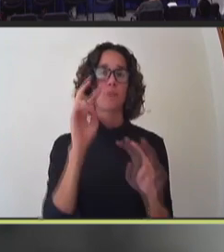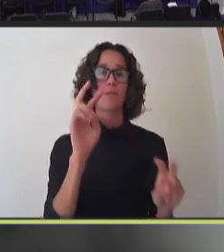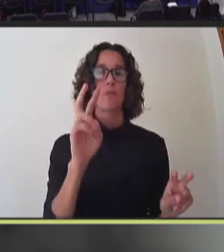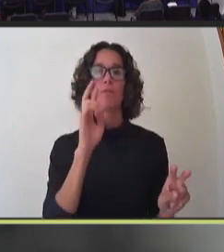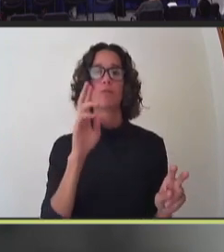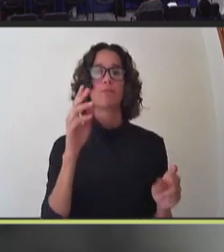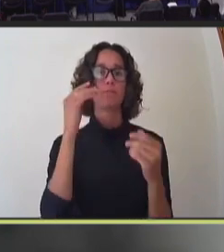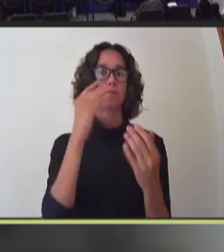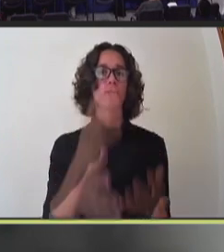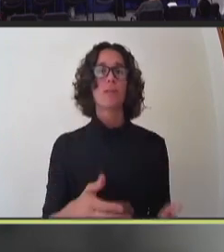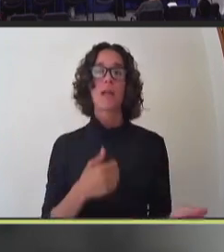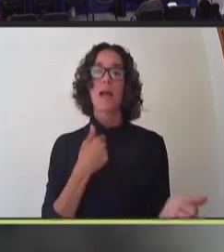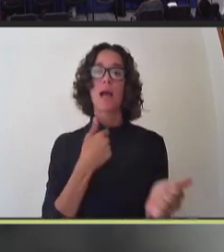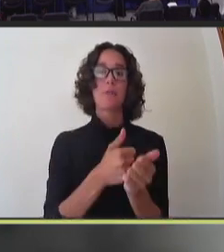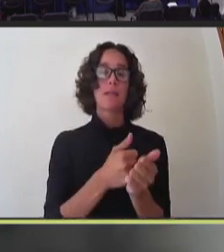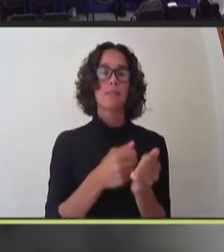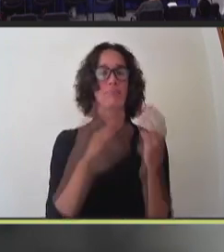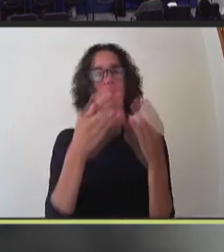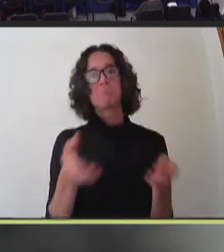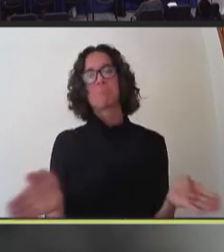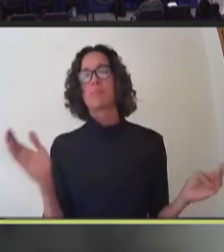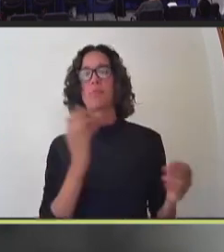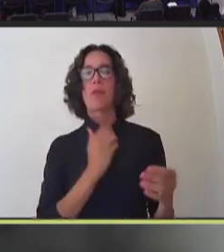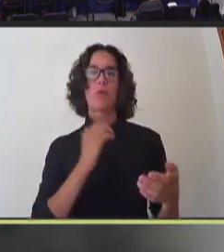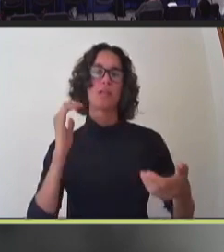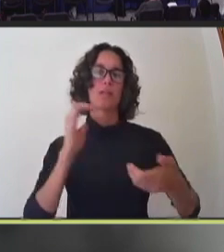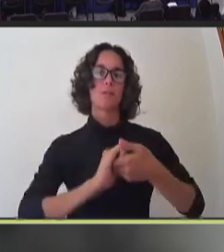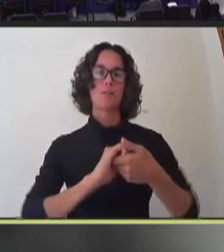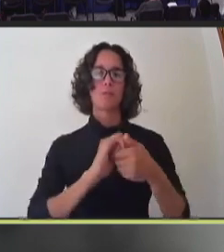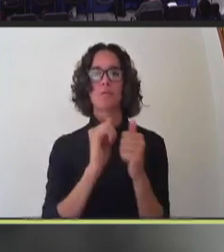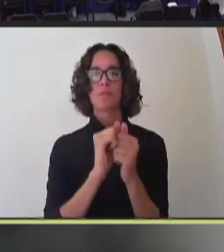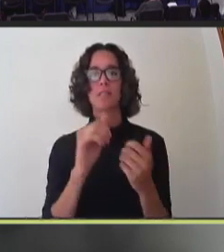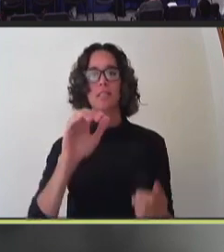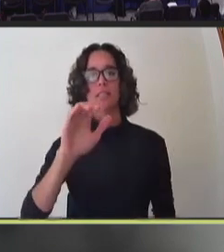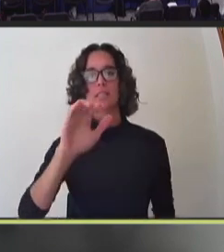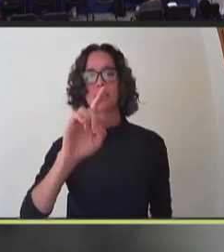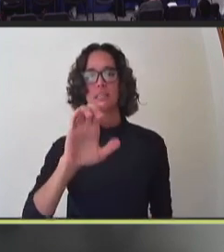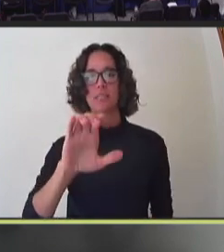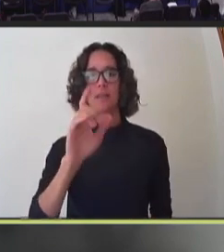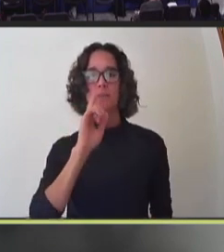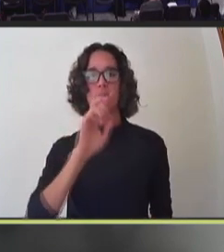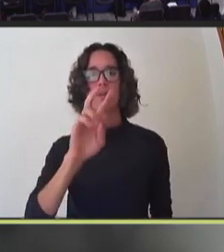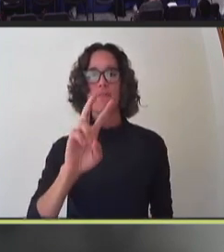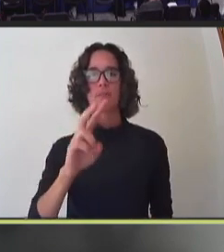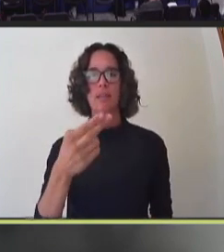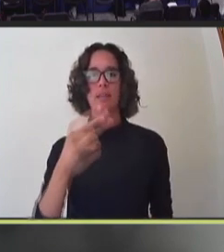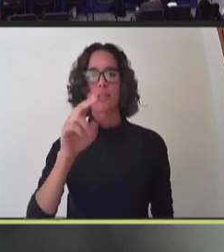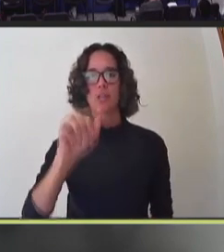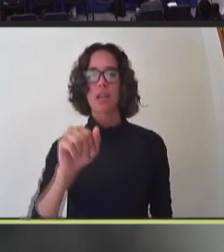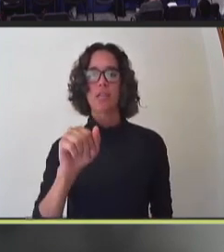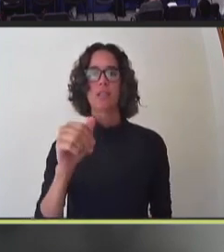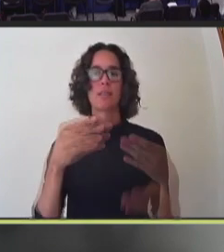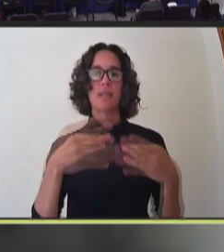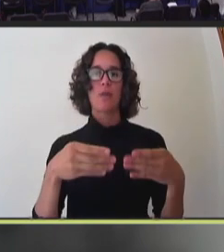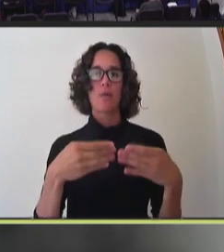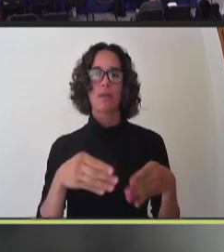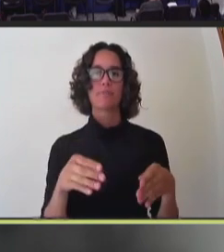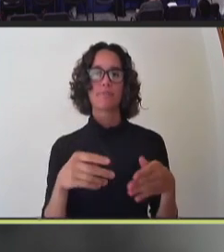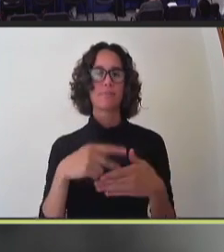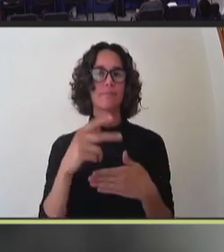overview of our collaboration with the CDC for the VHA IZ Gateway. Next slide, please.